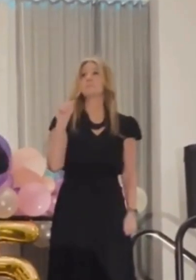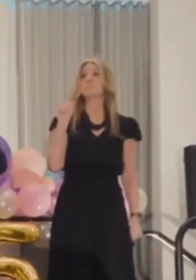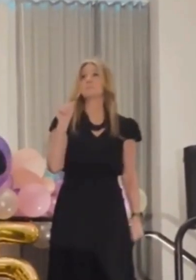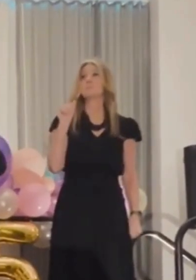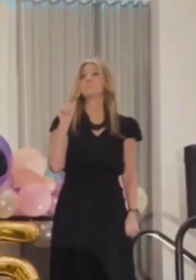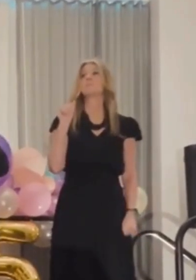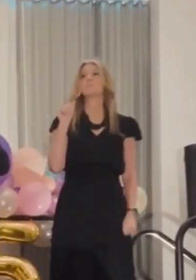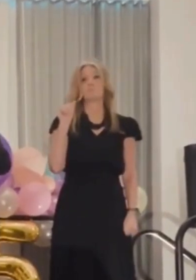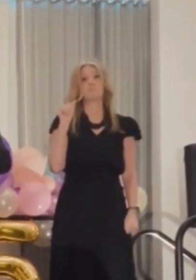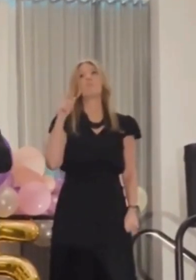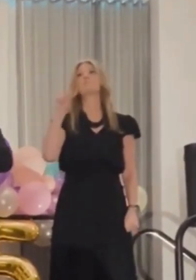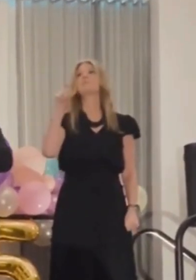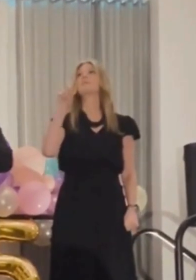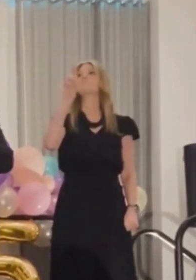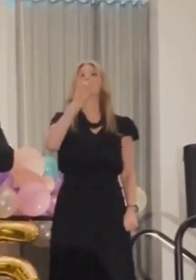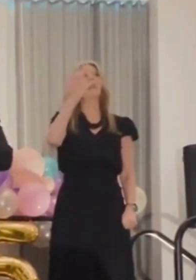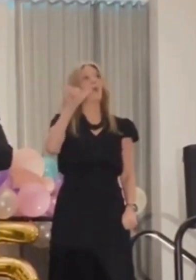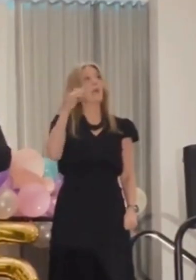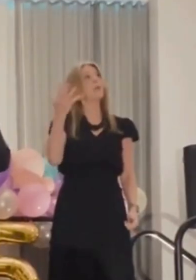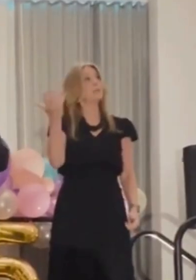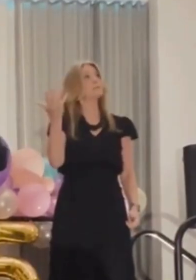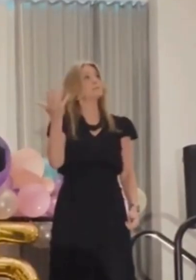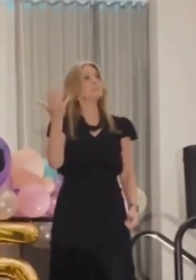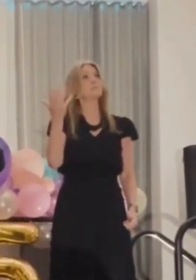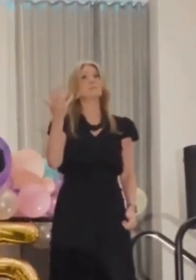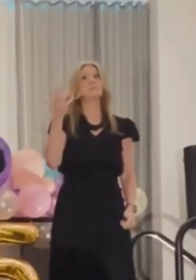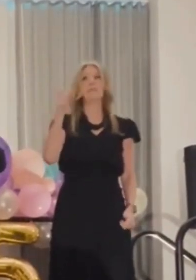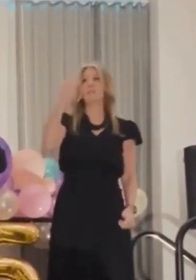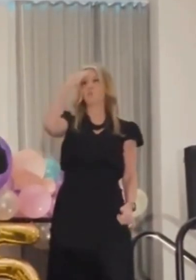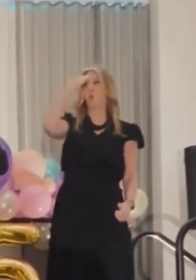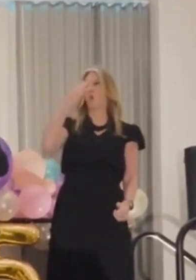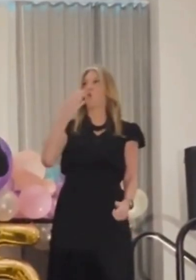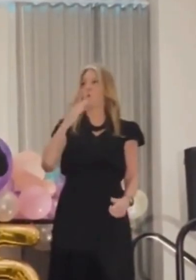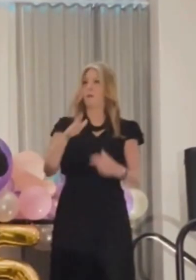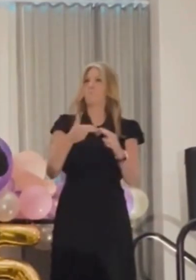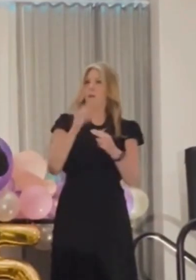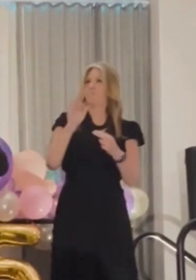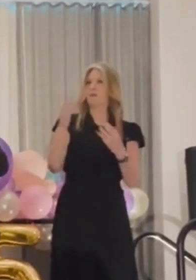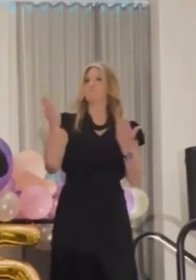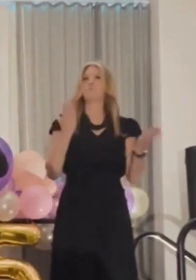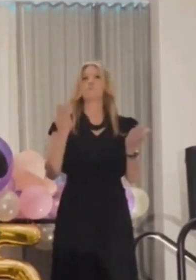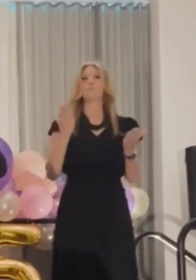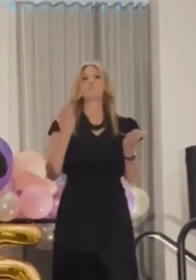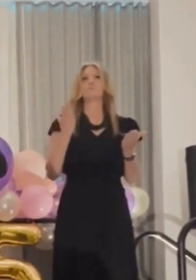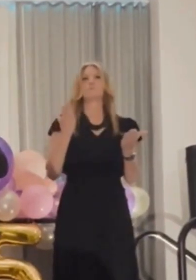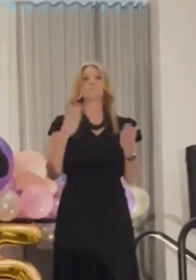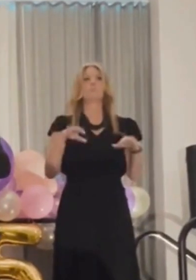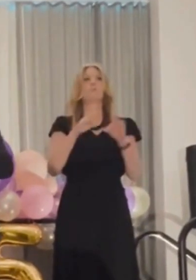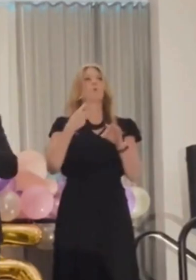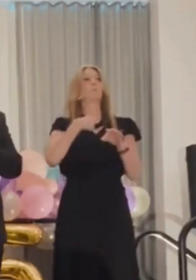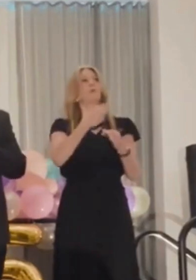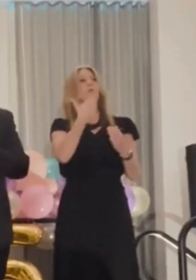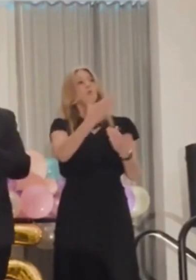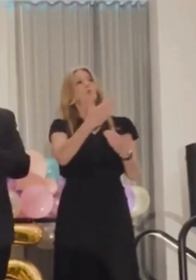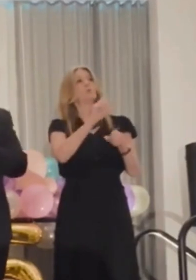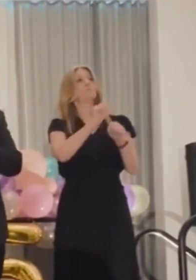need Relay North Carolina. They need to know about it. So we need to do a good job letting them know about it.